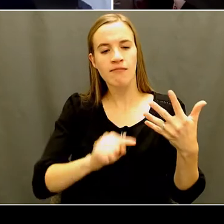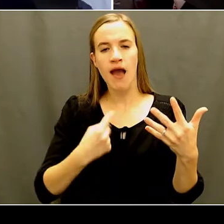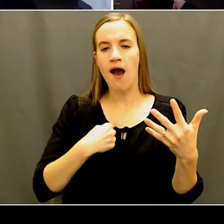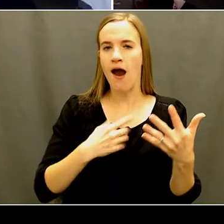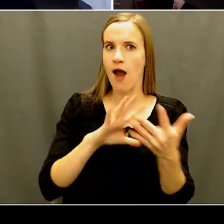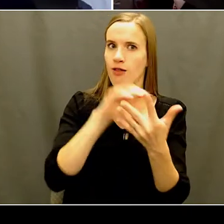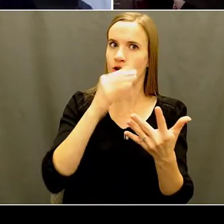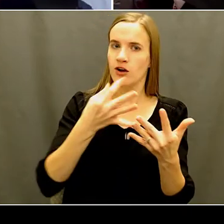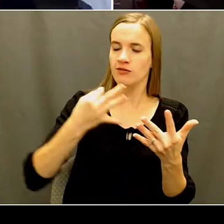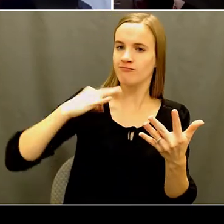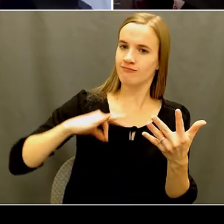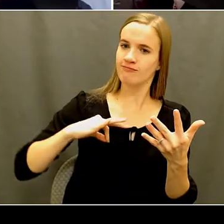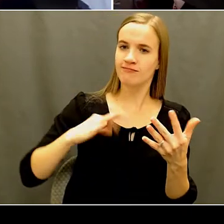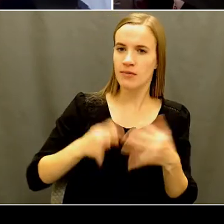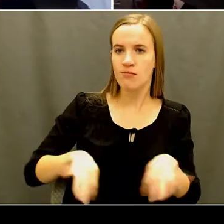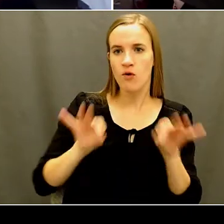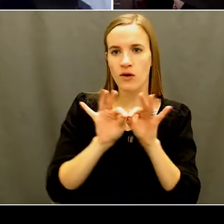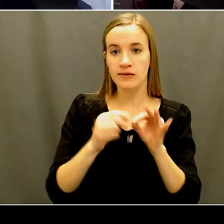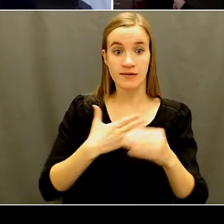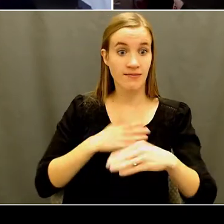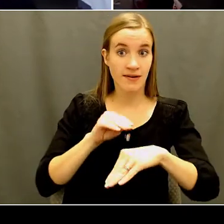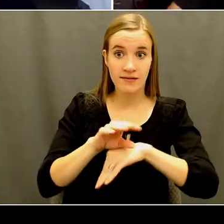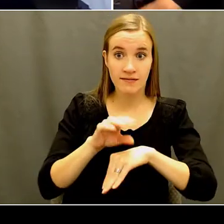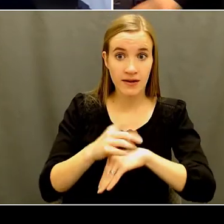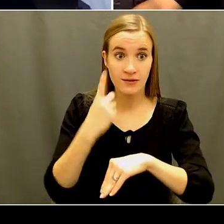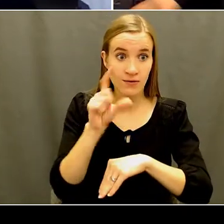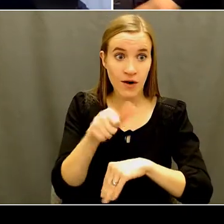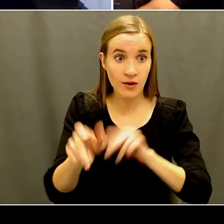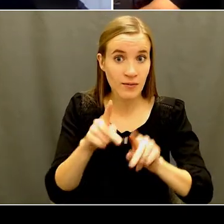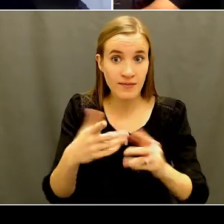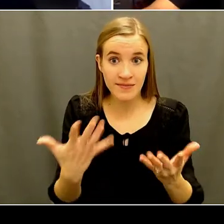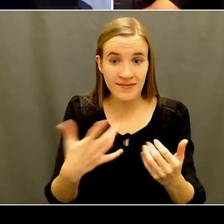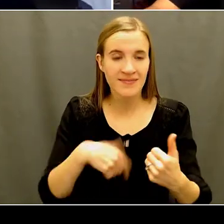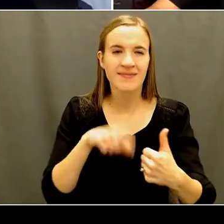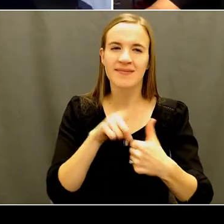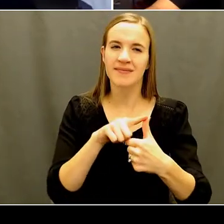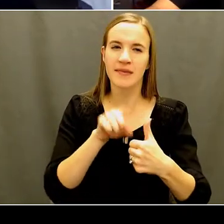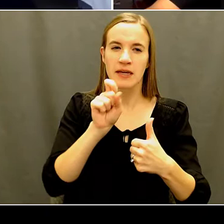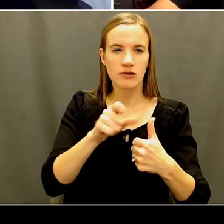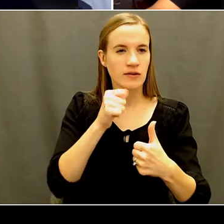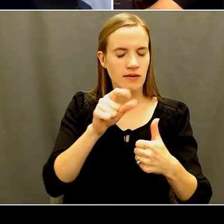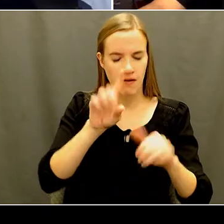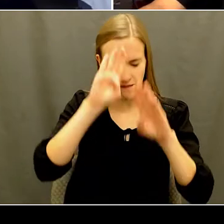judgments about who can provide support or knowledge or or even other